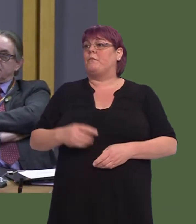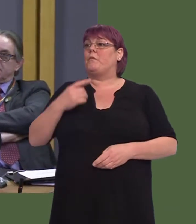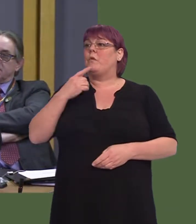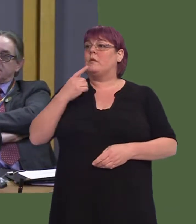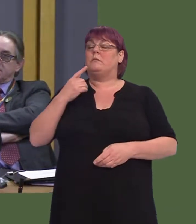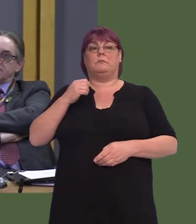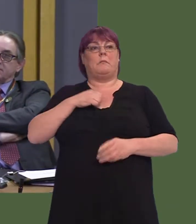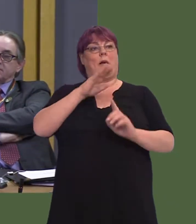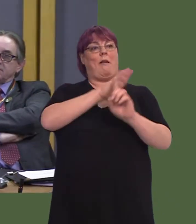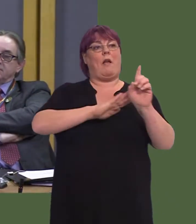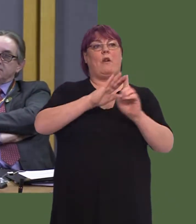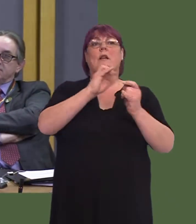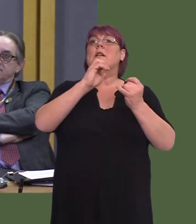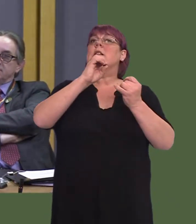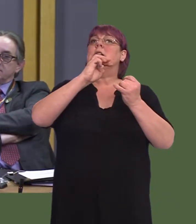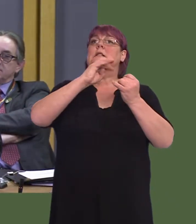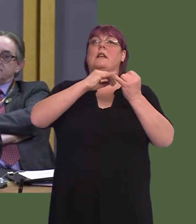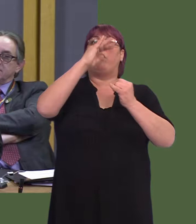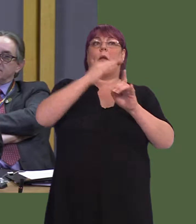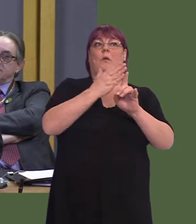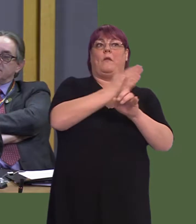South Wales West, has actually been focused on the health service.